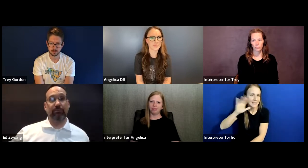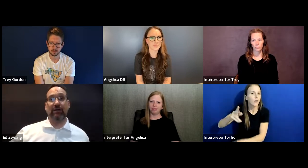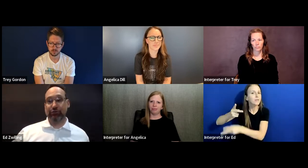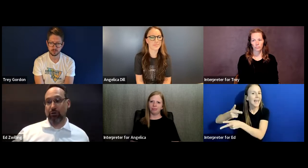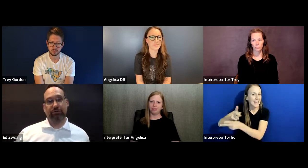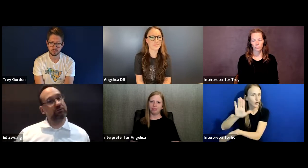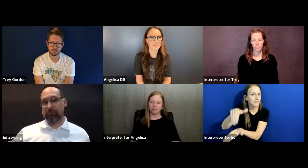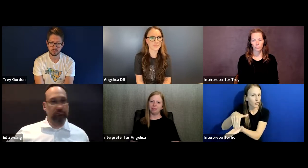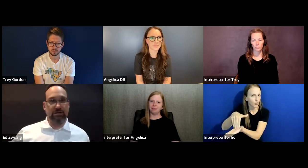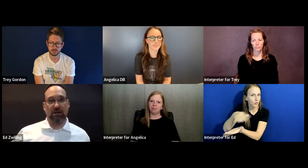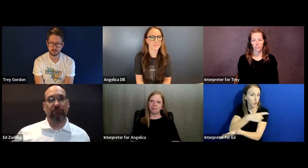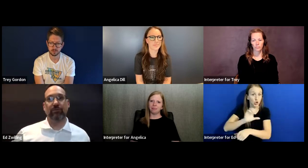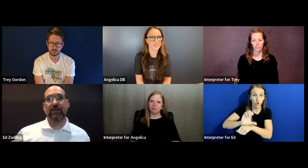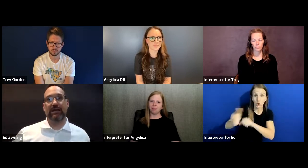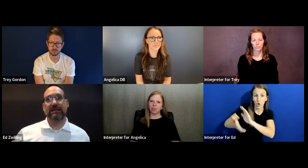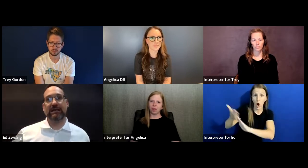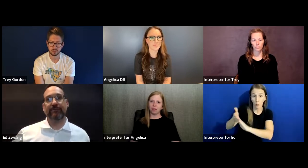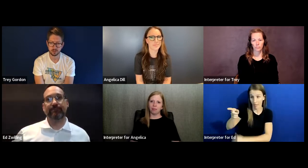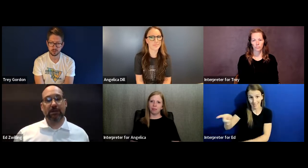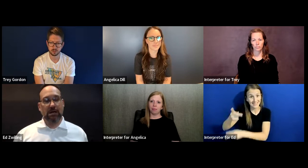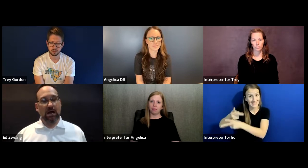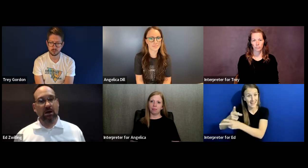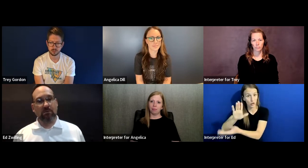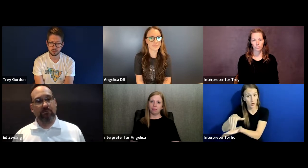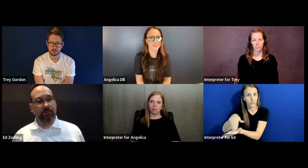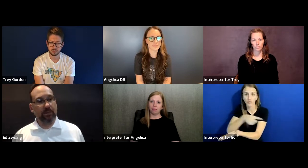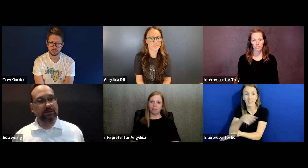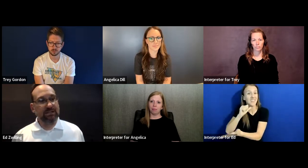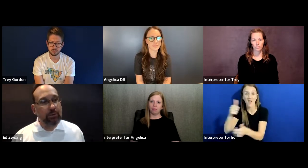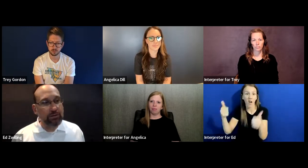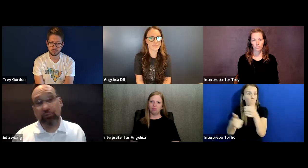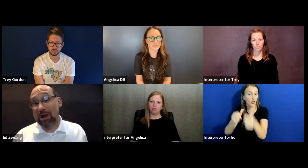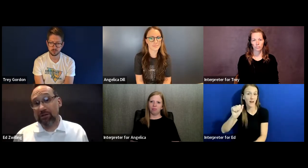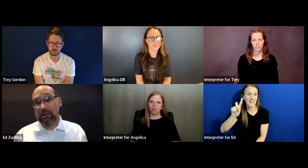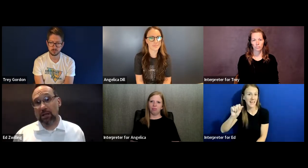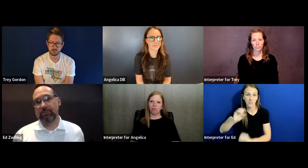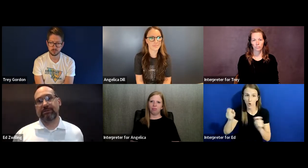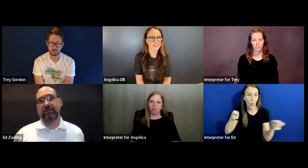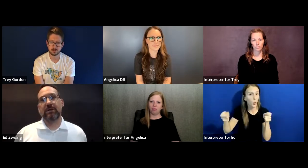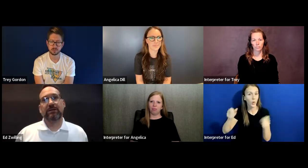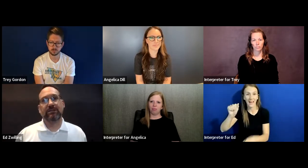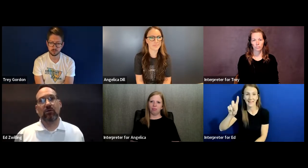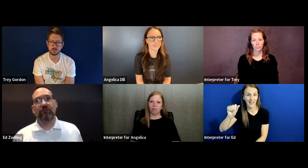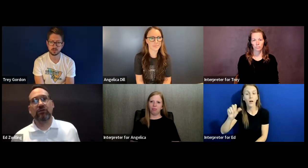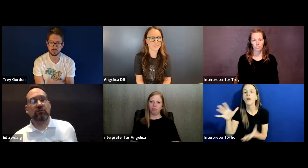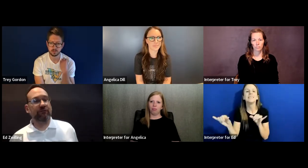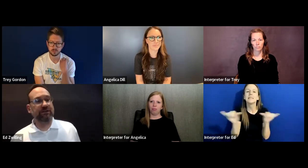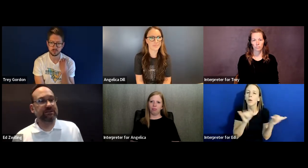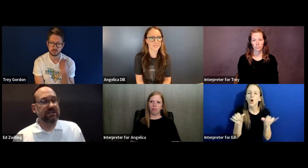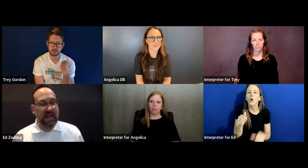by the church that's not governed by the ada um similarly private clubs so if you if it's that